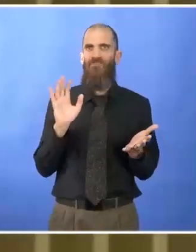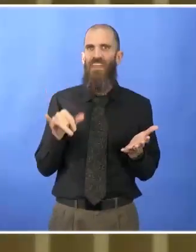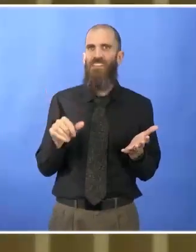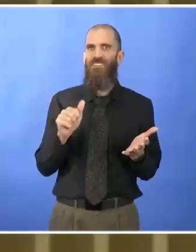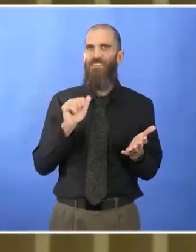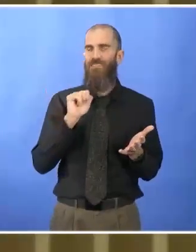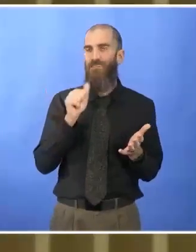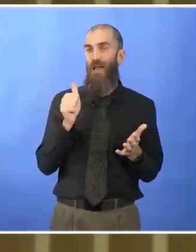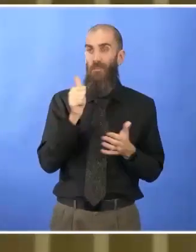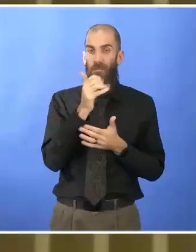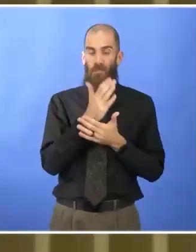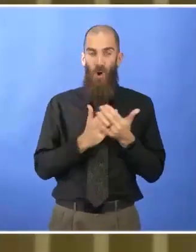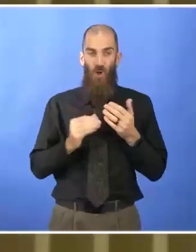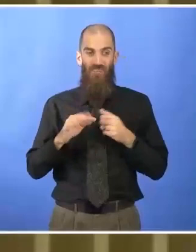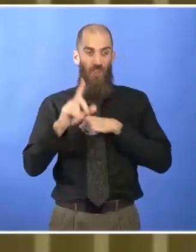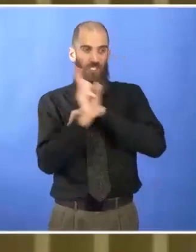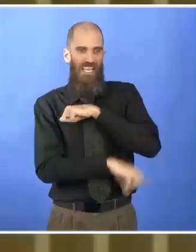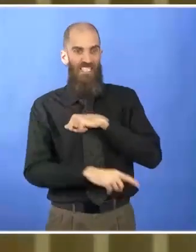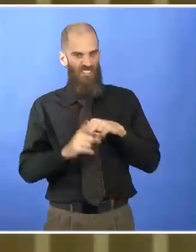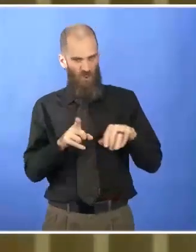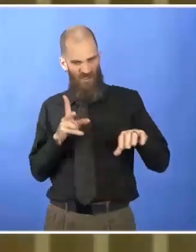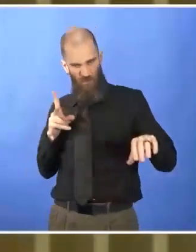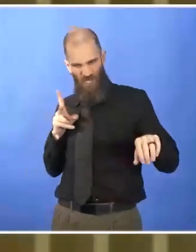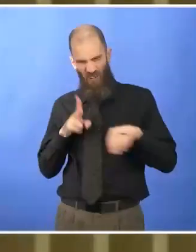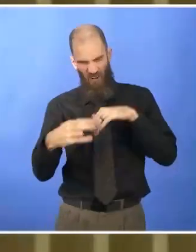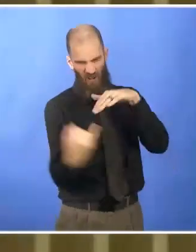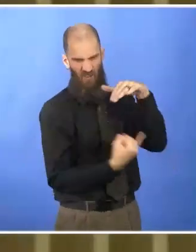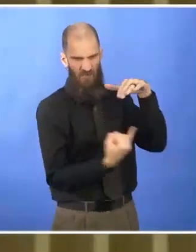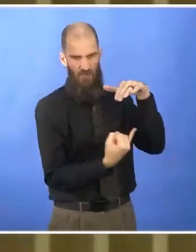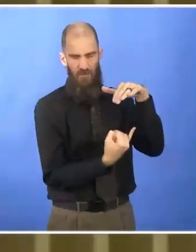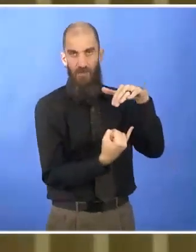AND YET, TOO OFTEN, IT IS A CLEAR, PRACTICAL CONSEQUENCE